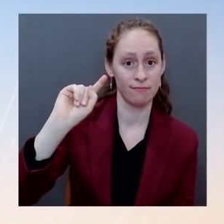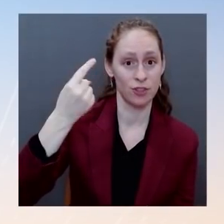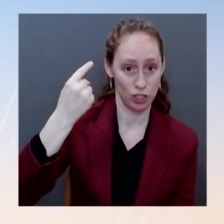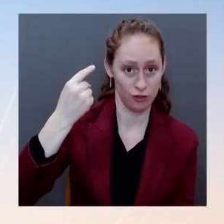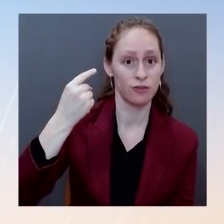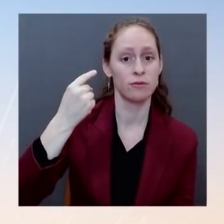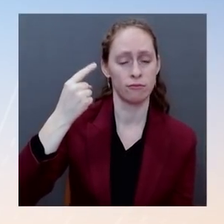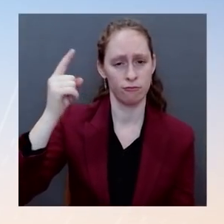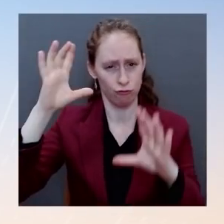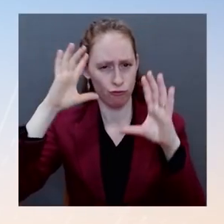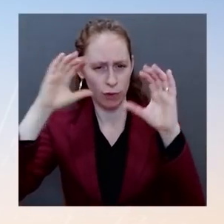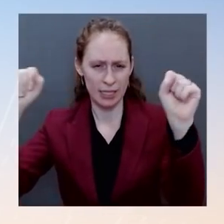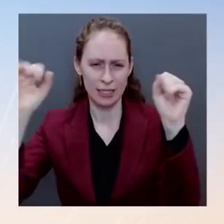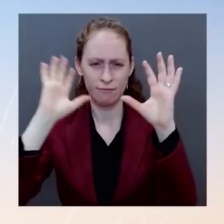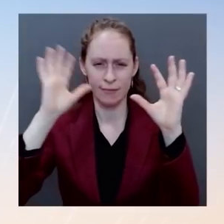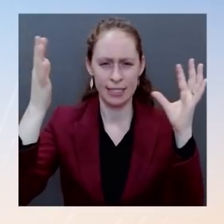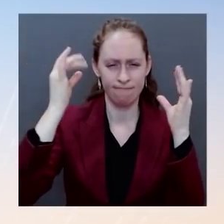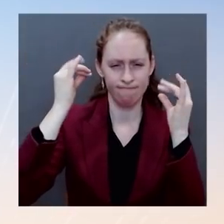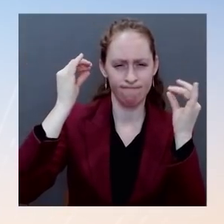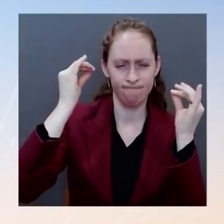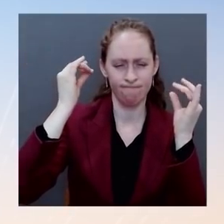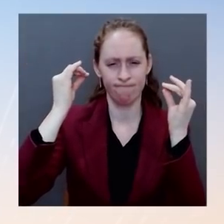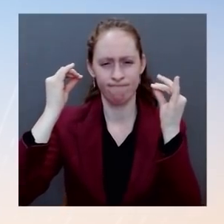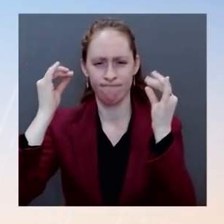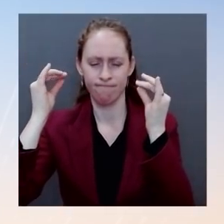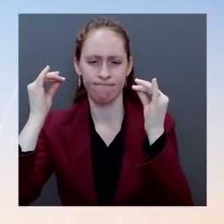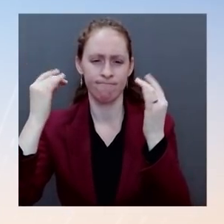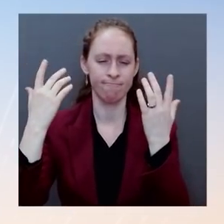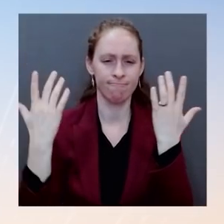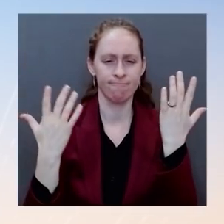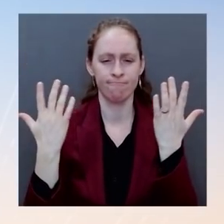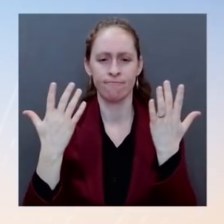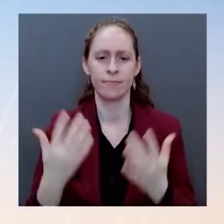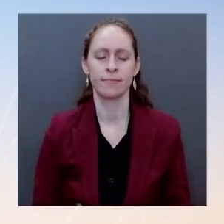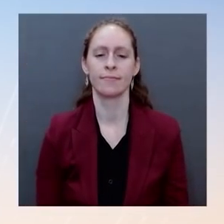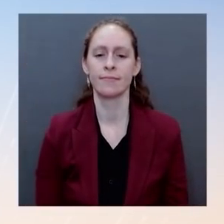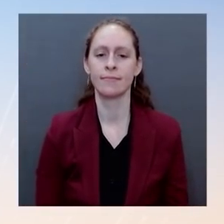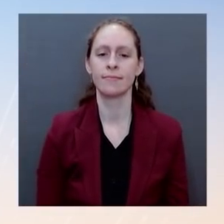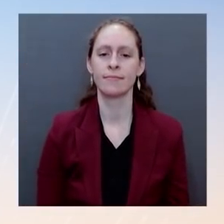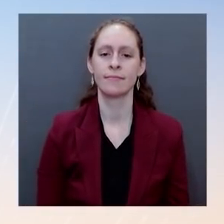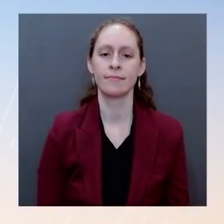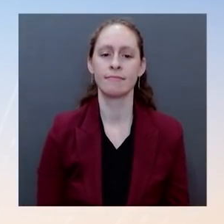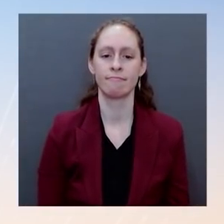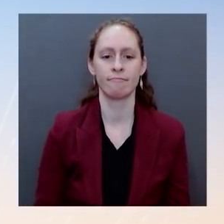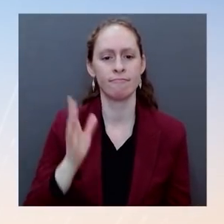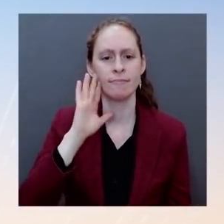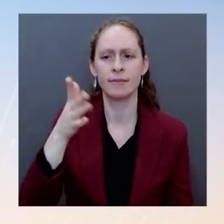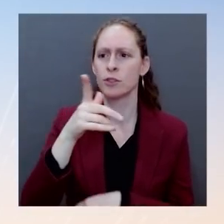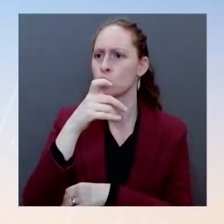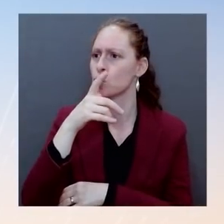was so that people could, quote, "face squarely, head on, the economic challenges that we face" -- the governors can. So, at the time, we're talking about imminent picks